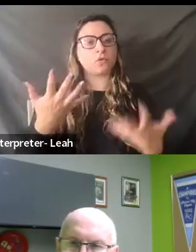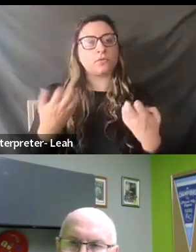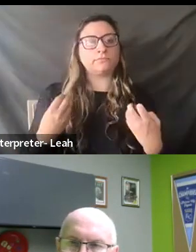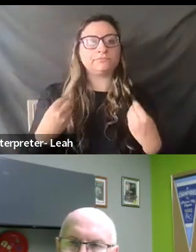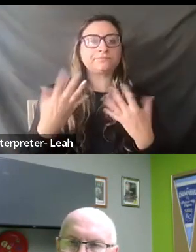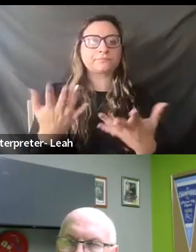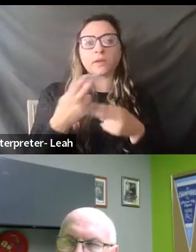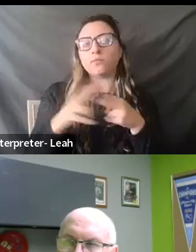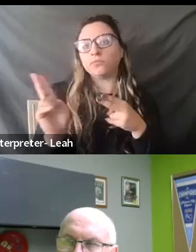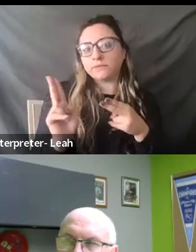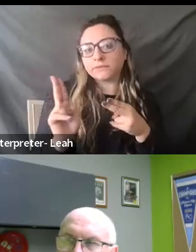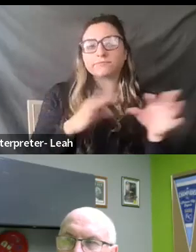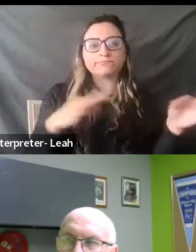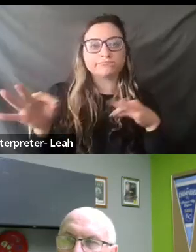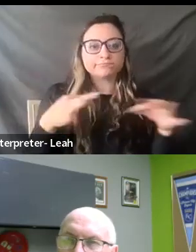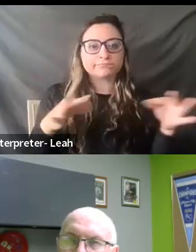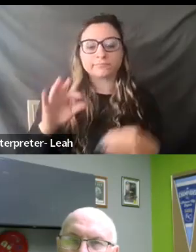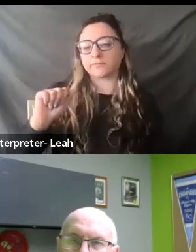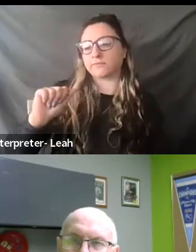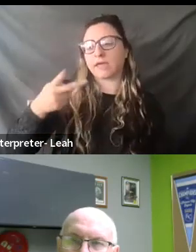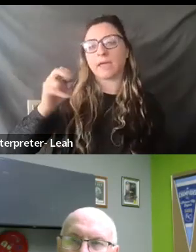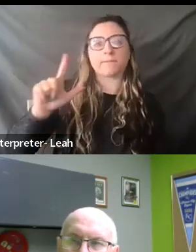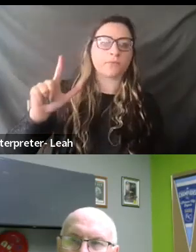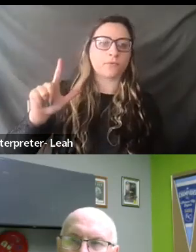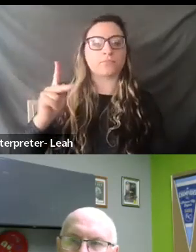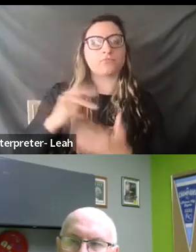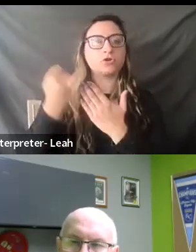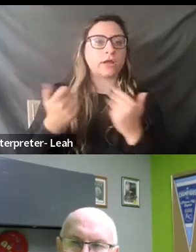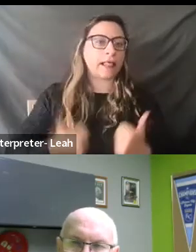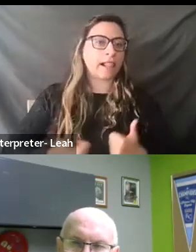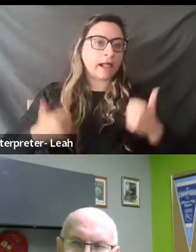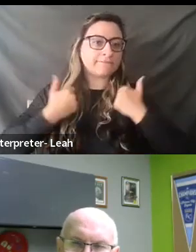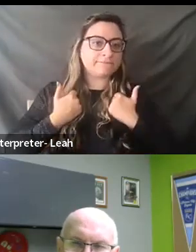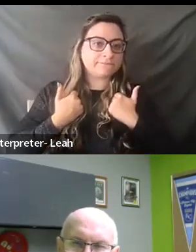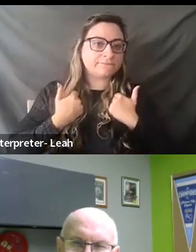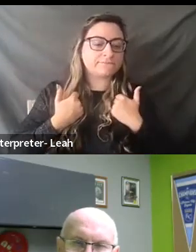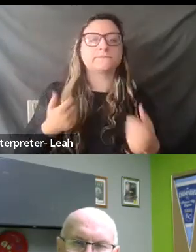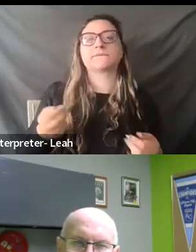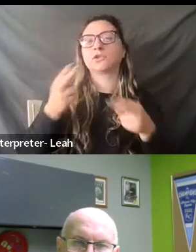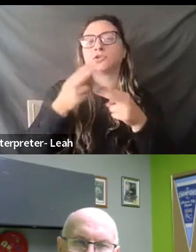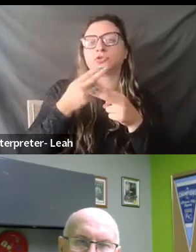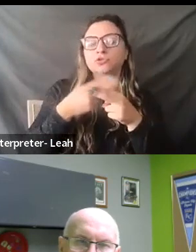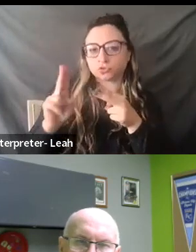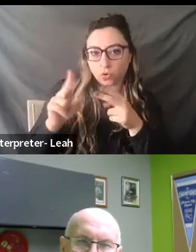Well, thank you all for being here.